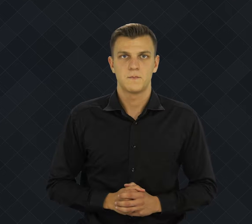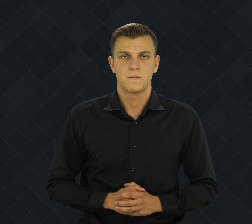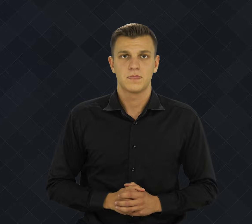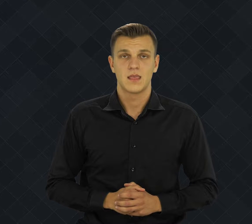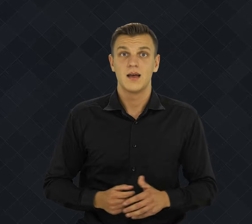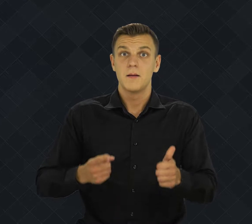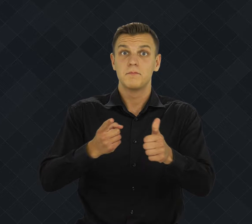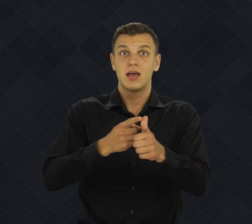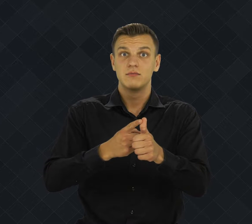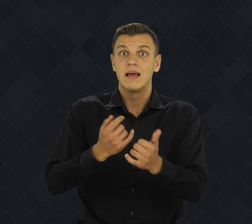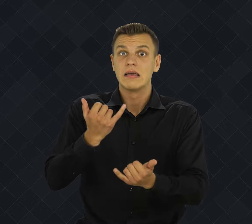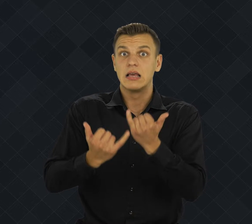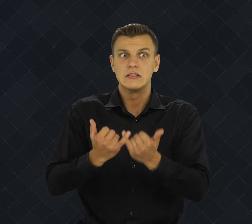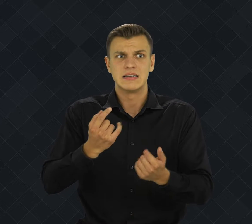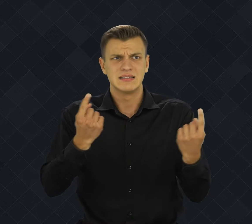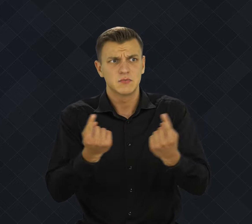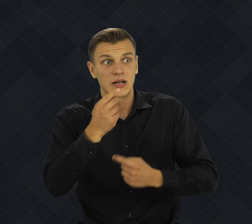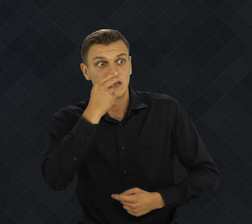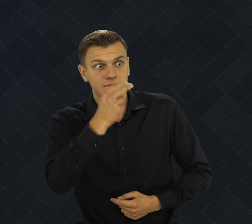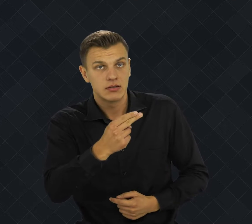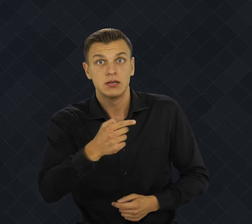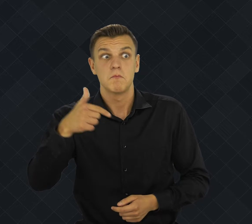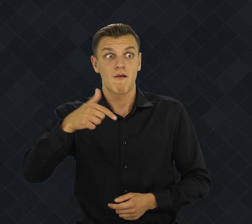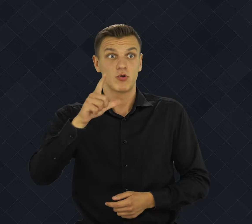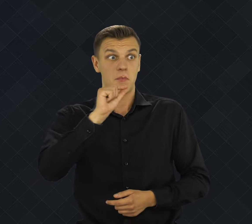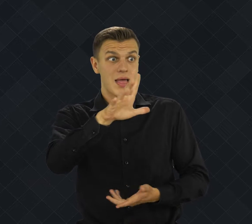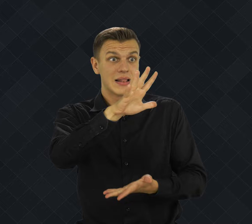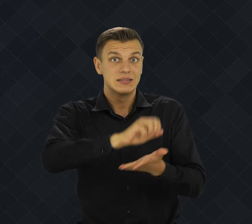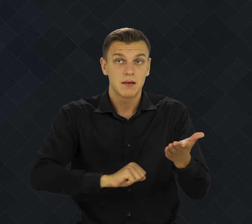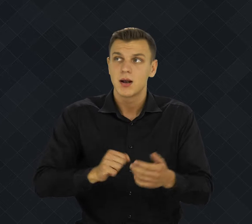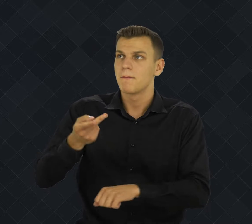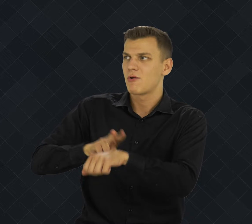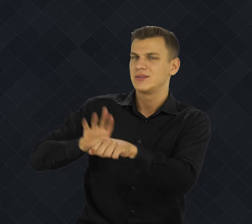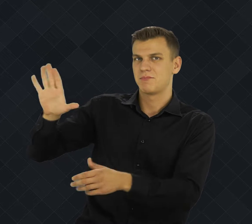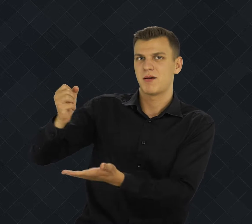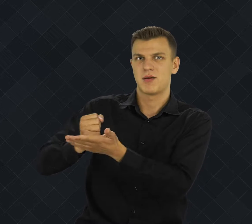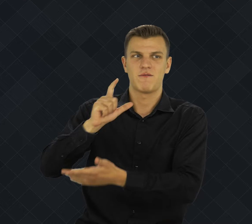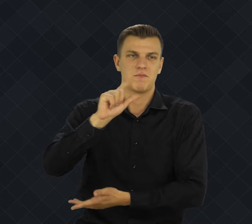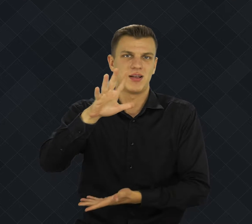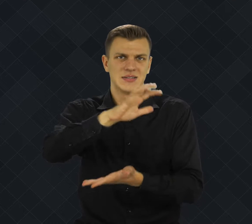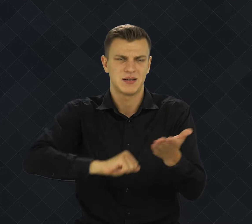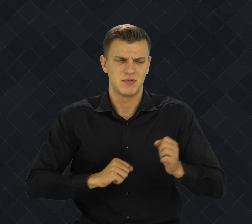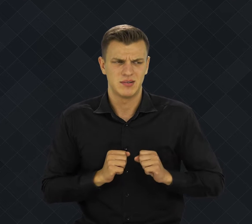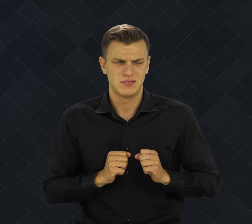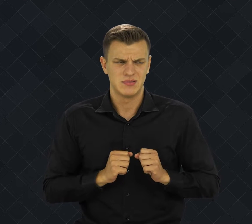A police officer has the right to take away driver's license "in a justified case."